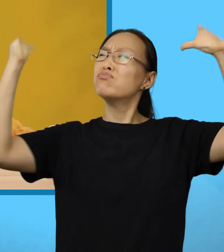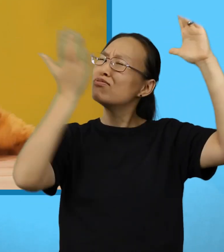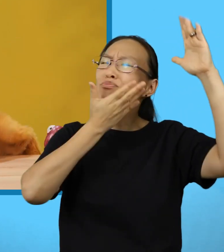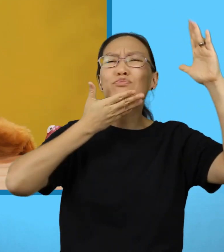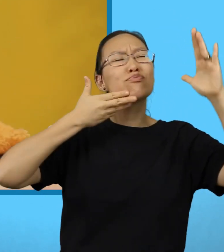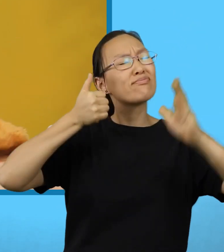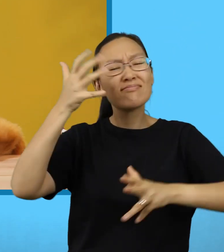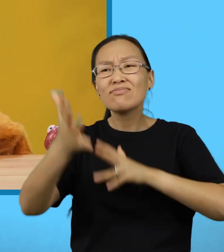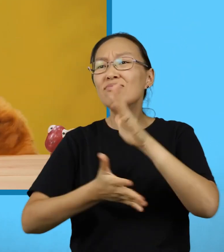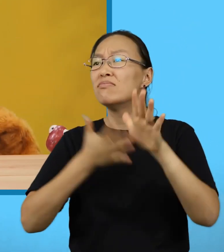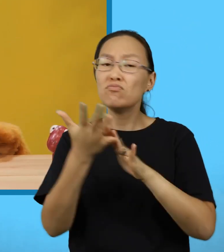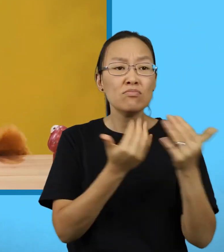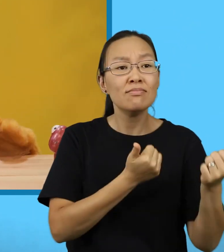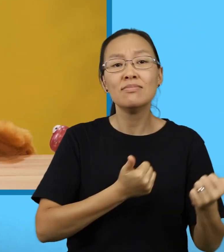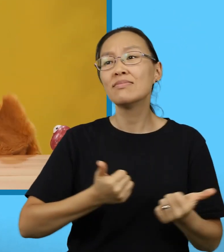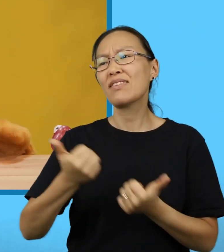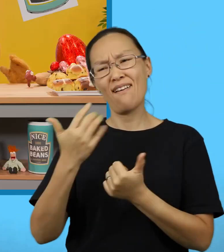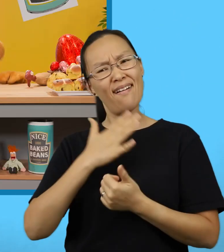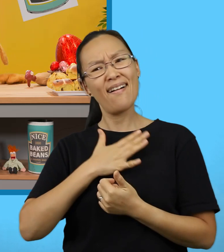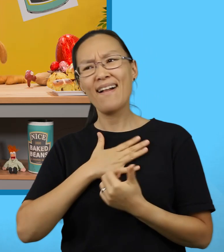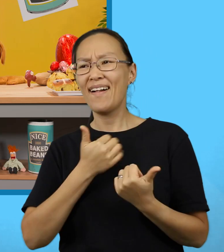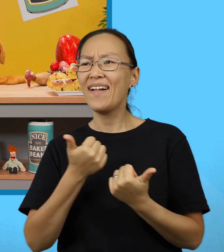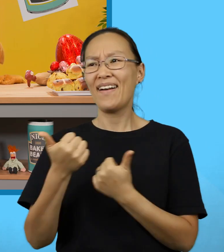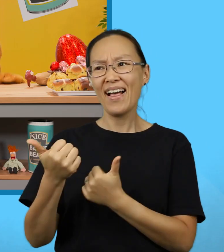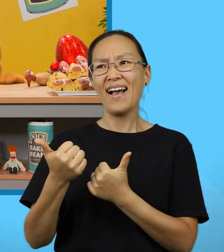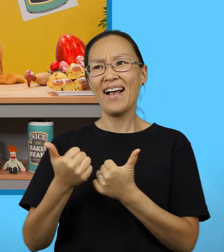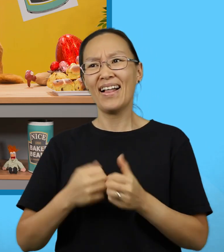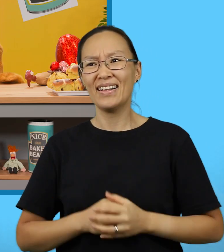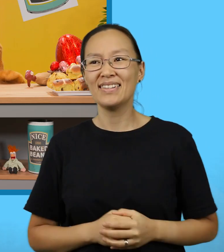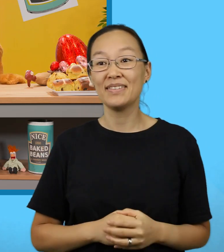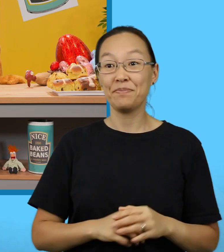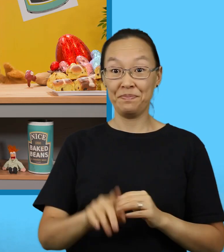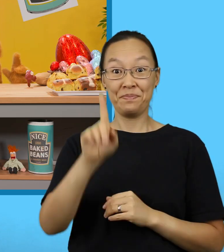we should do that all the time. Oh dear.